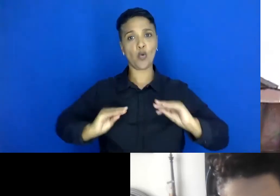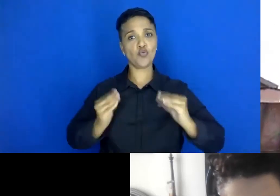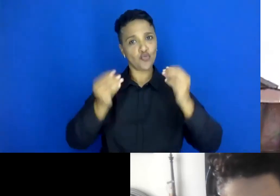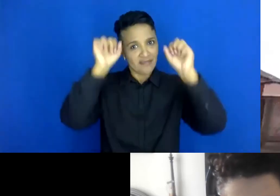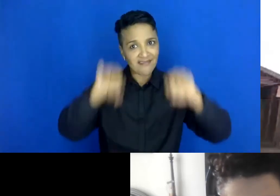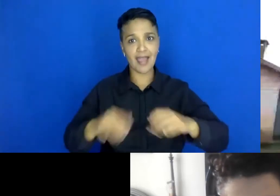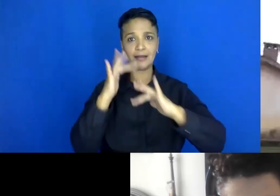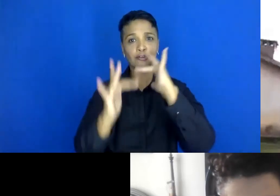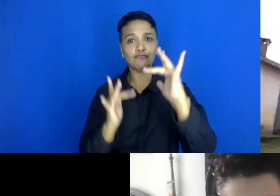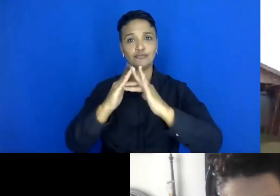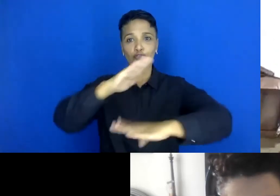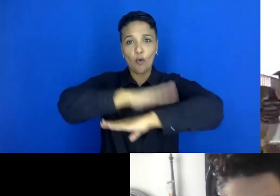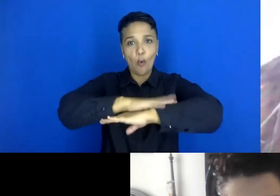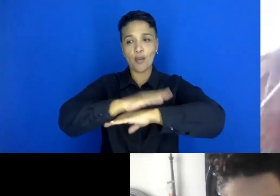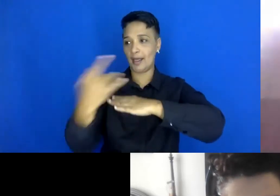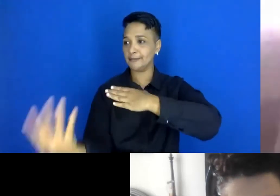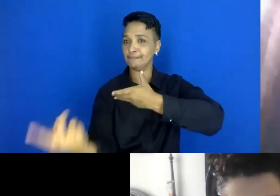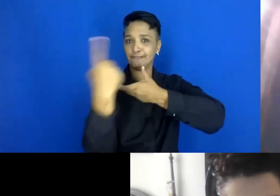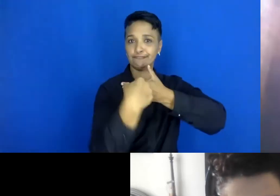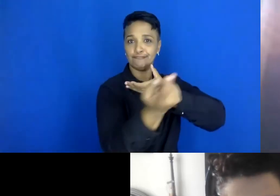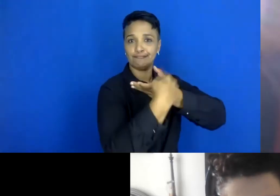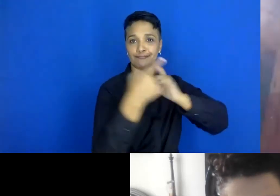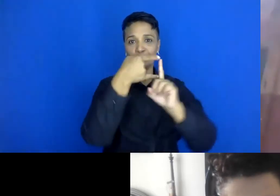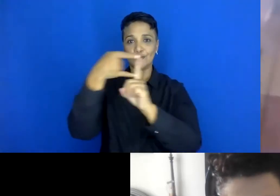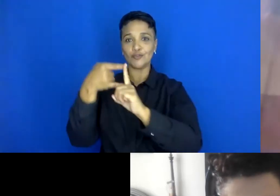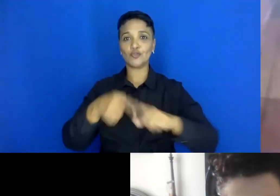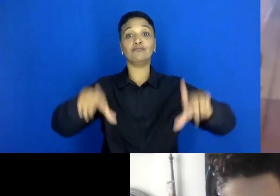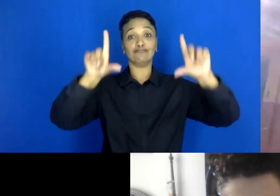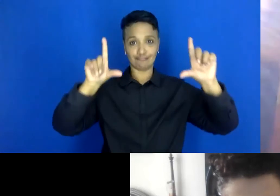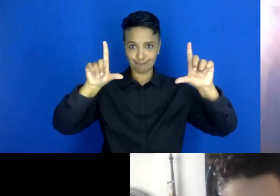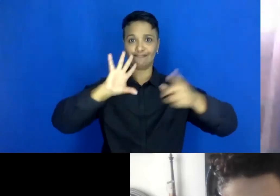their voices heard um so very very important thank you for for highlighting that but also sharing